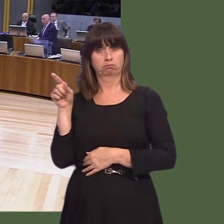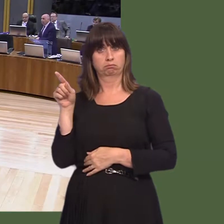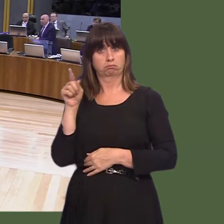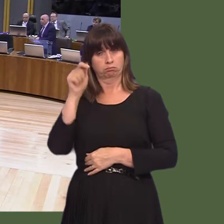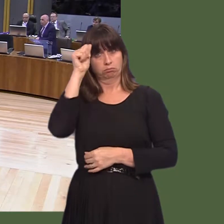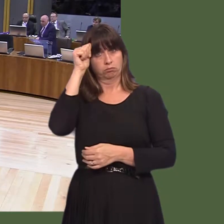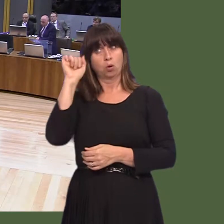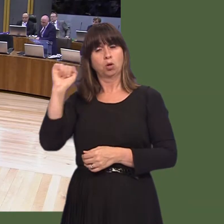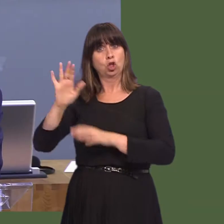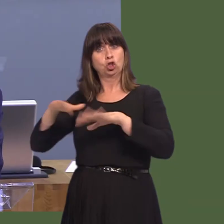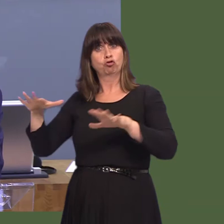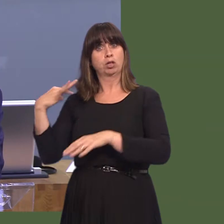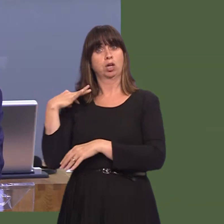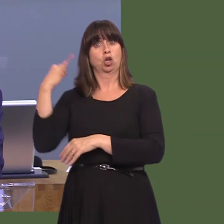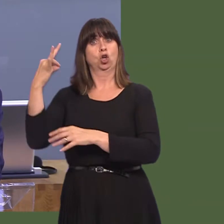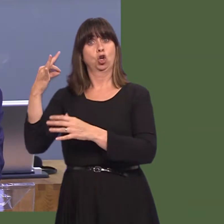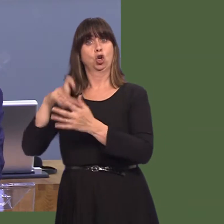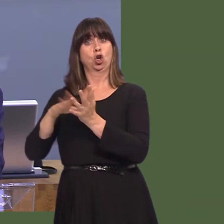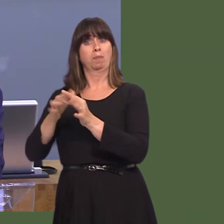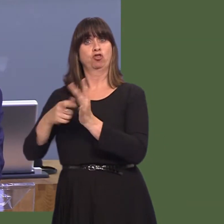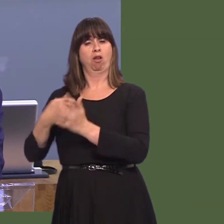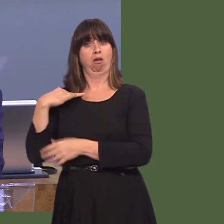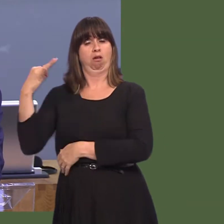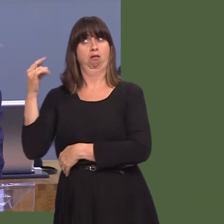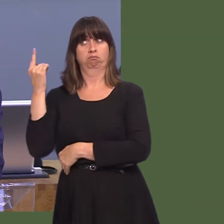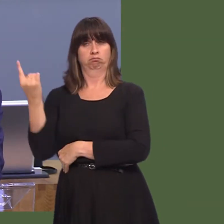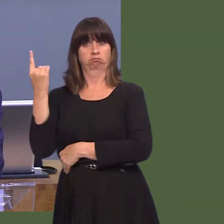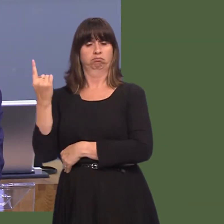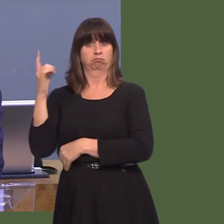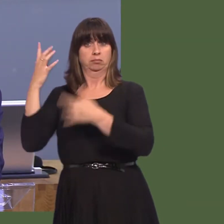by the Children's Commissioner for Wales that showed that, on a number of counts, the Welsh